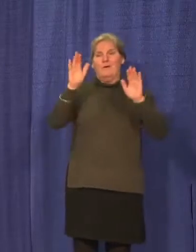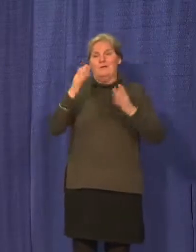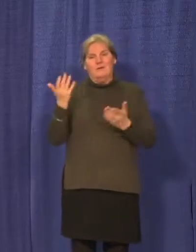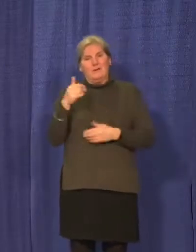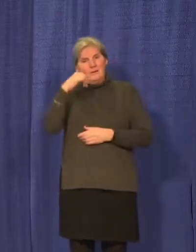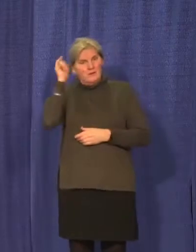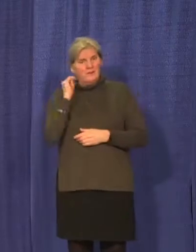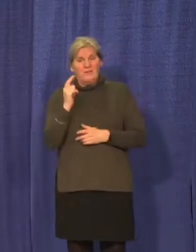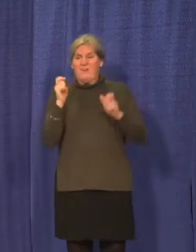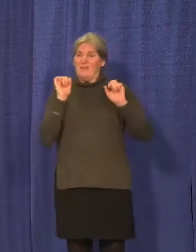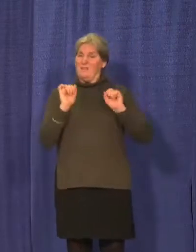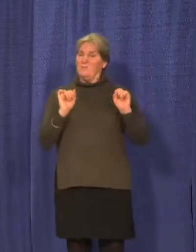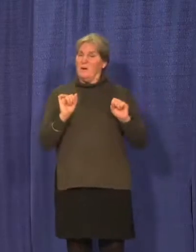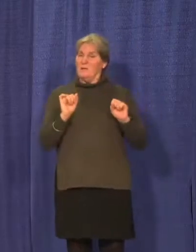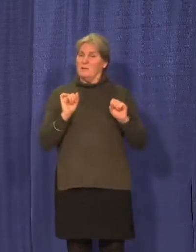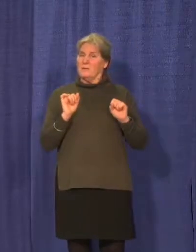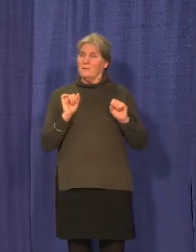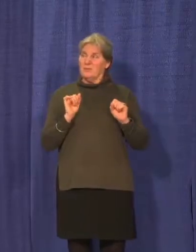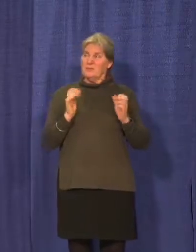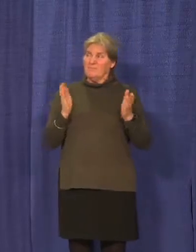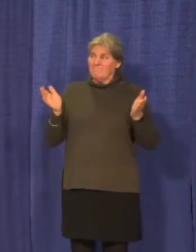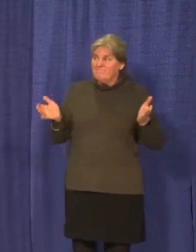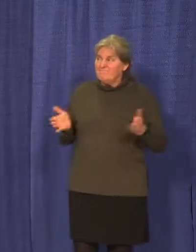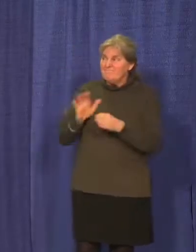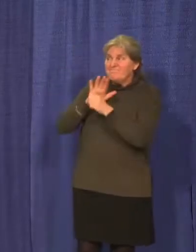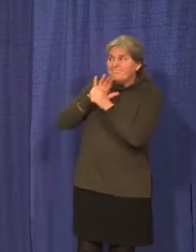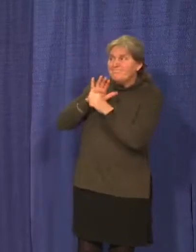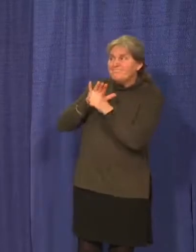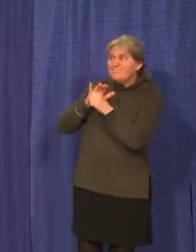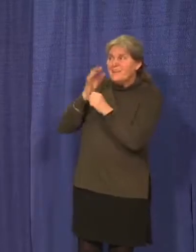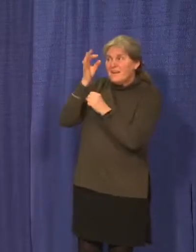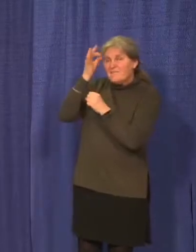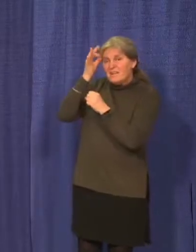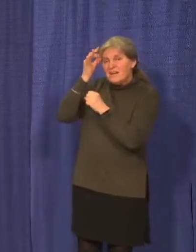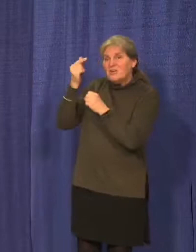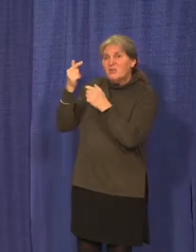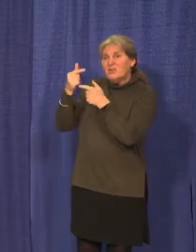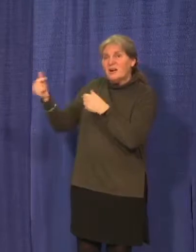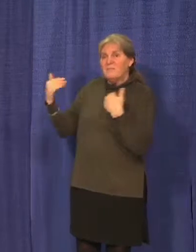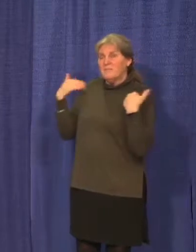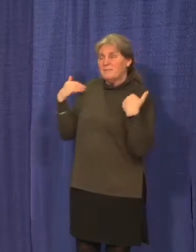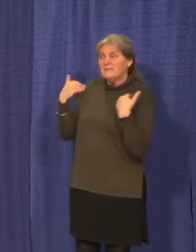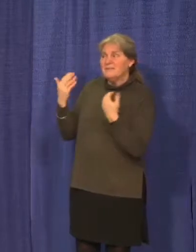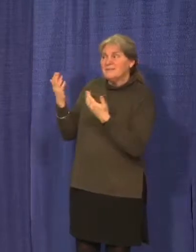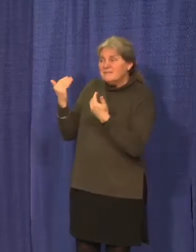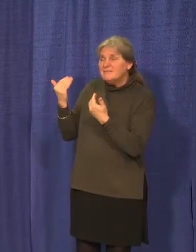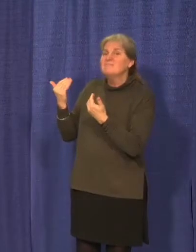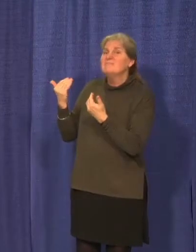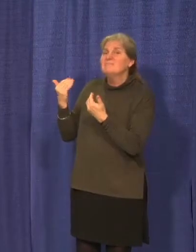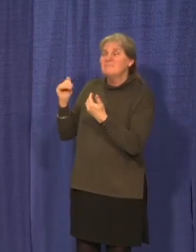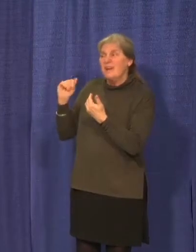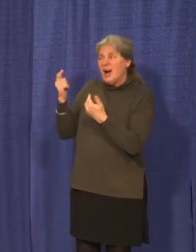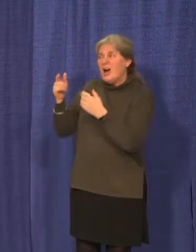well to do that as quickly as possible. Continuing to urge the federal ministers to give us all the